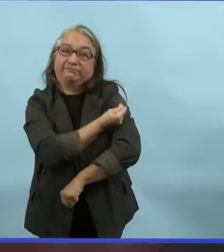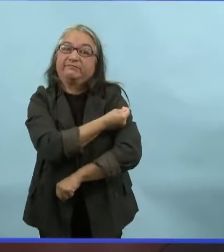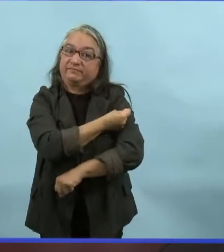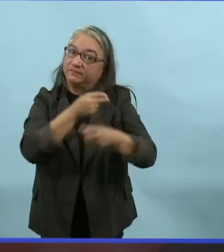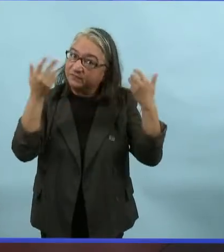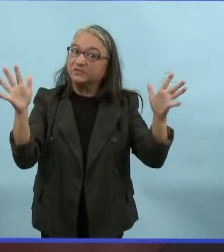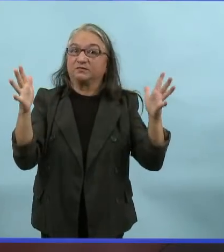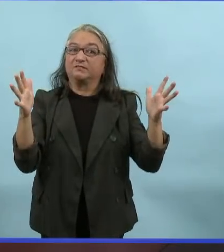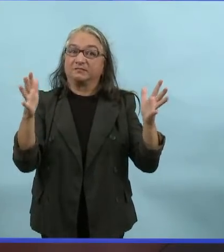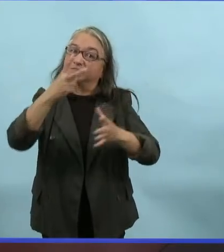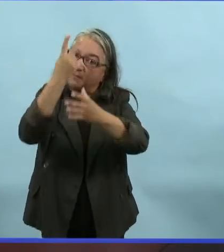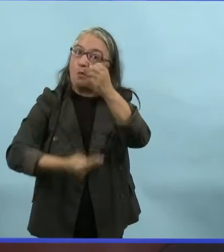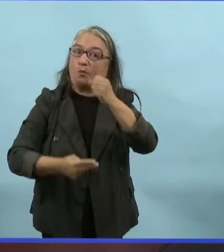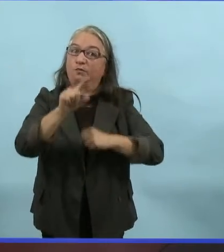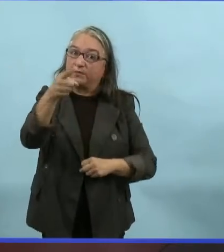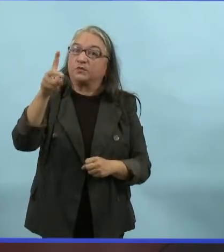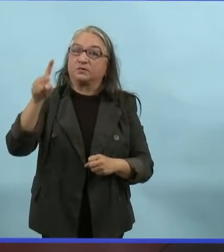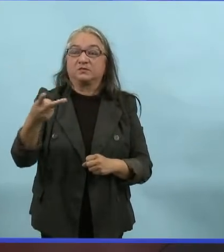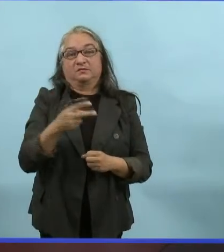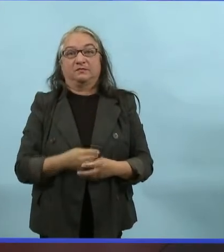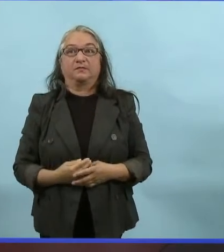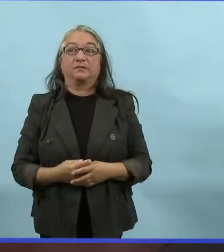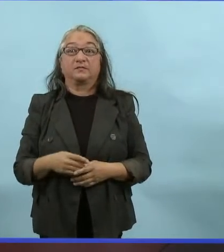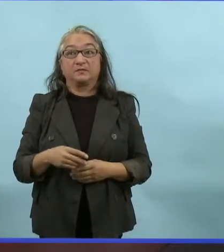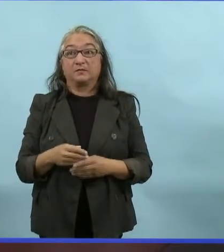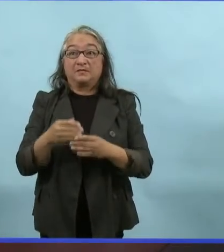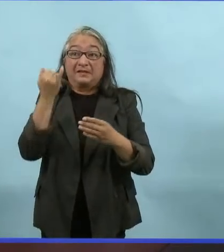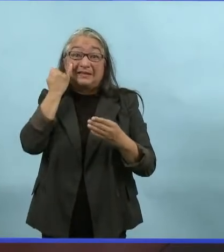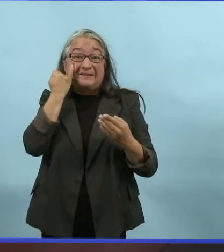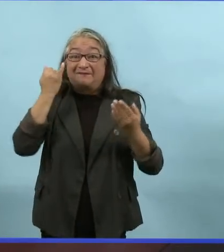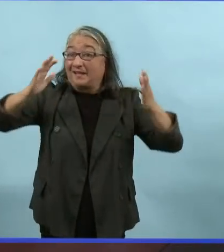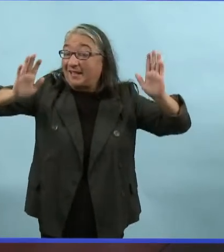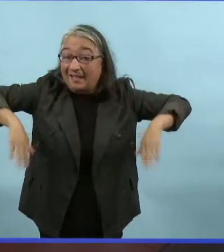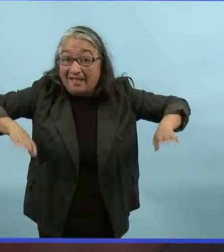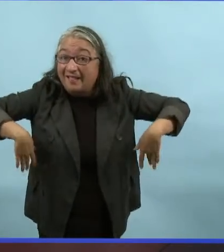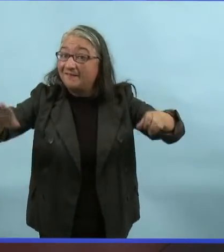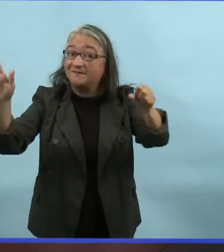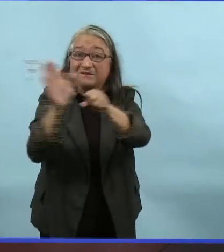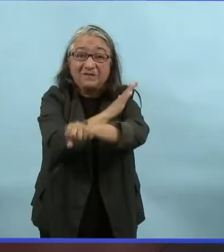required to isolate upon their return to Manitoba so those that are you know